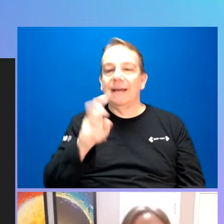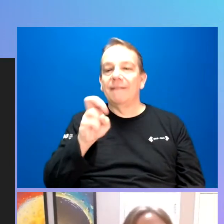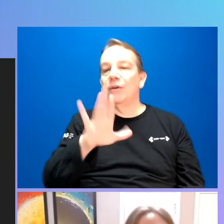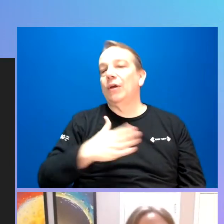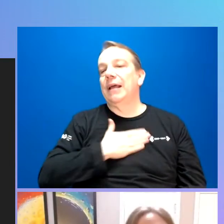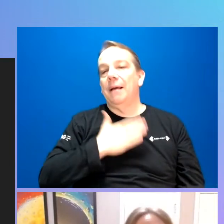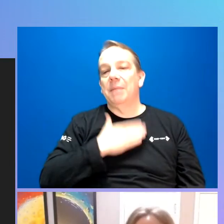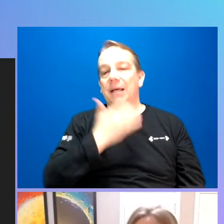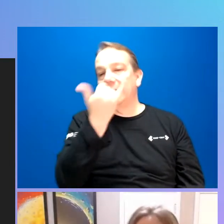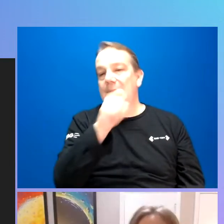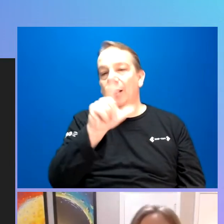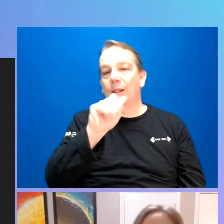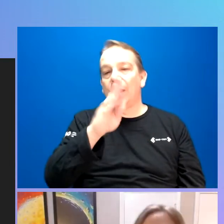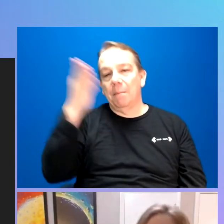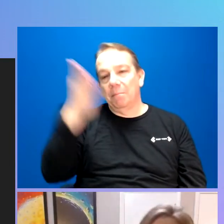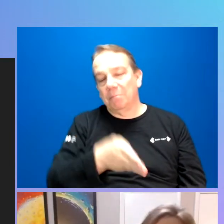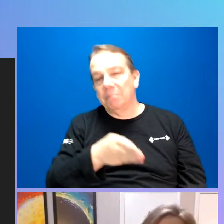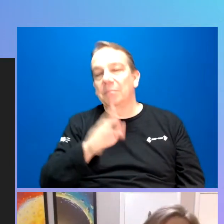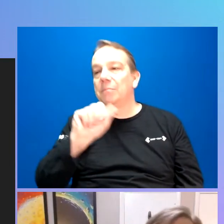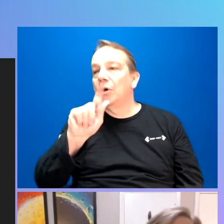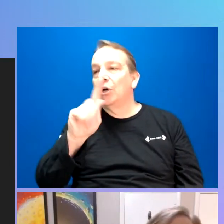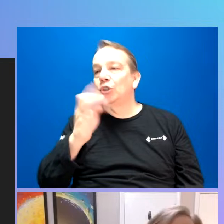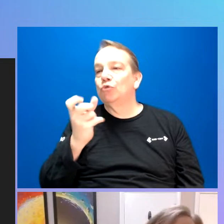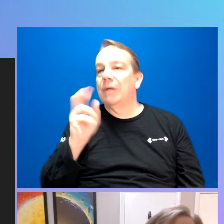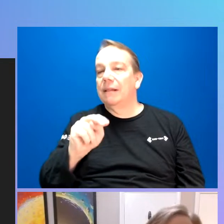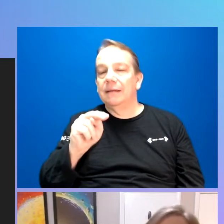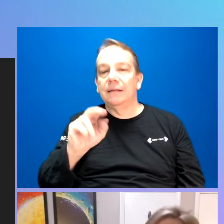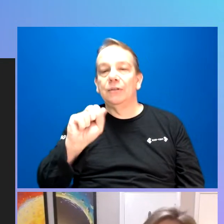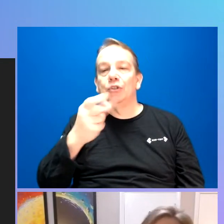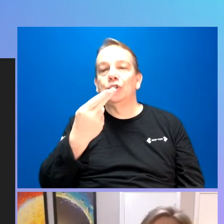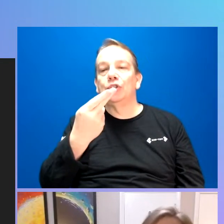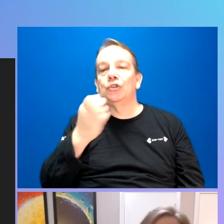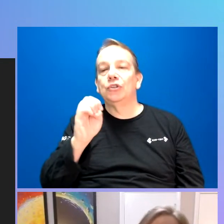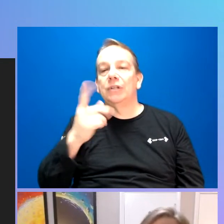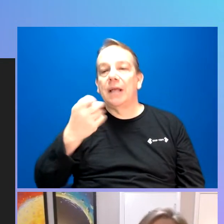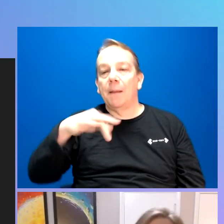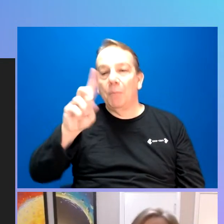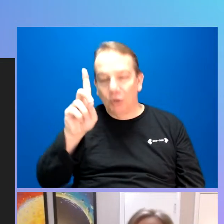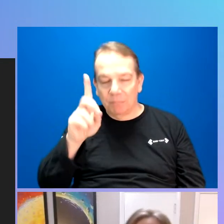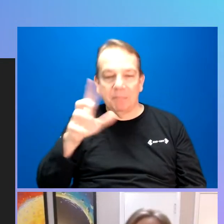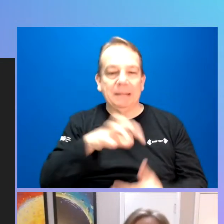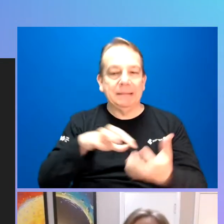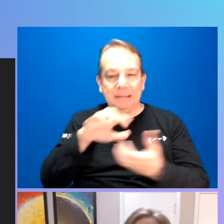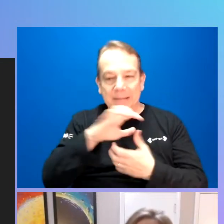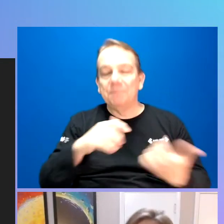Shepherd mix. Um, so as Tilly said, I'm the lead.